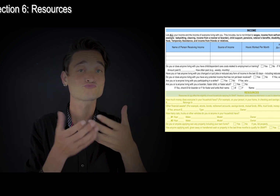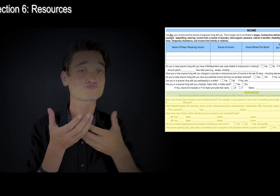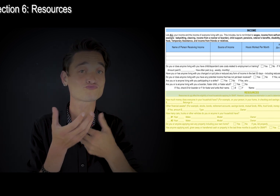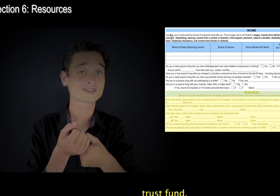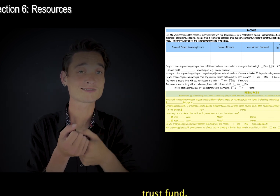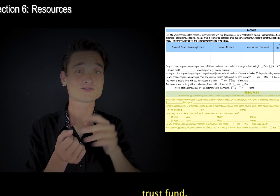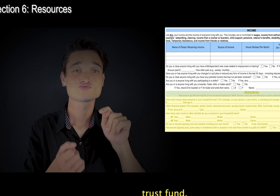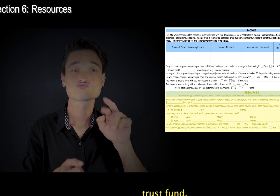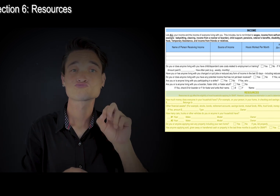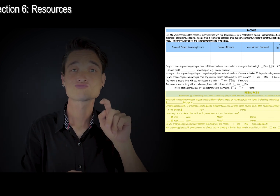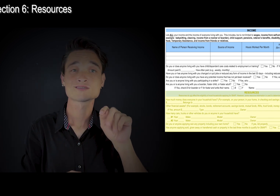trust fund,